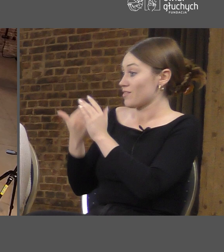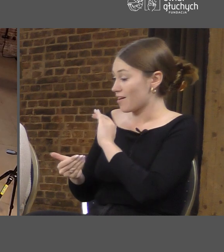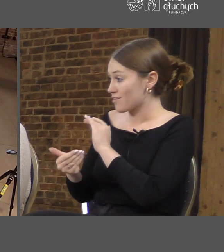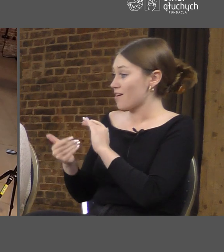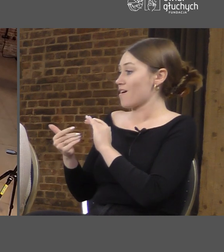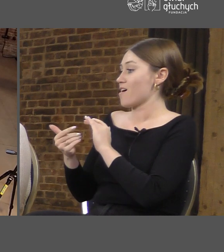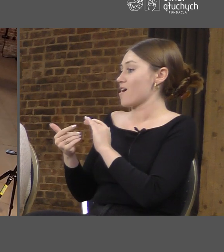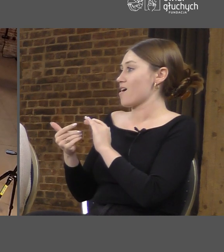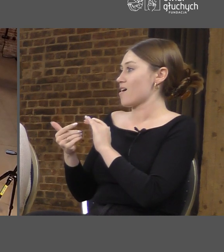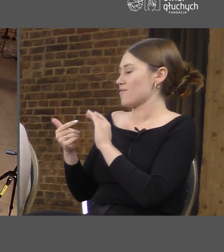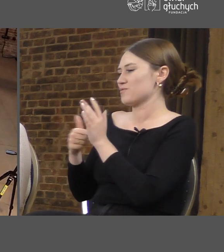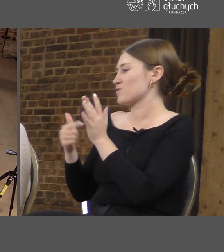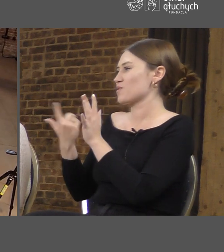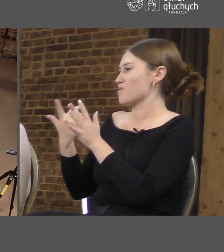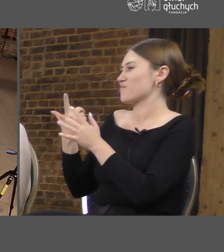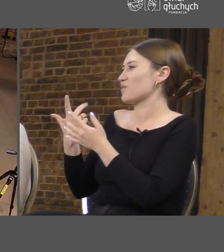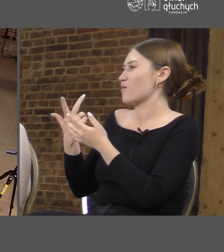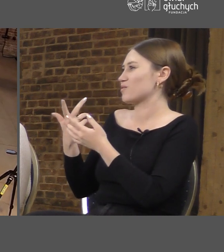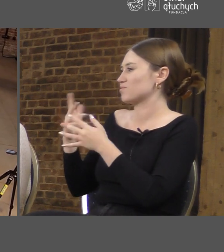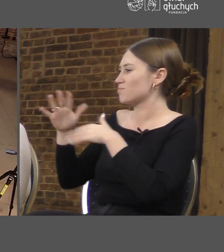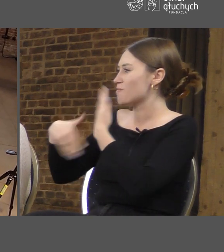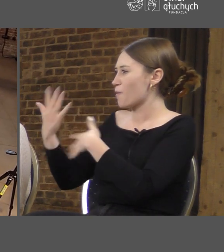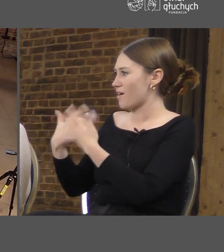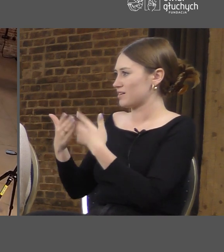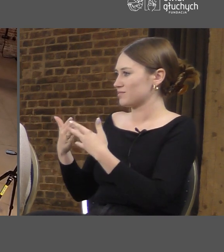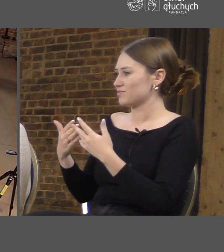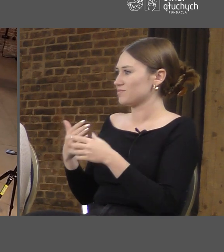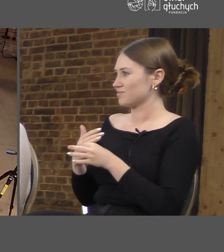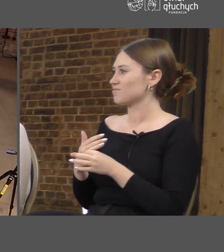that's sick. I'm sorry, I didn't mean to say, but this is a sick system,